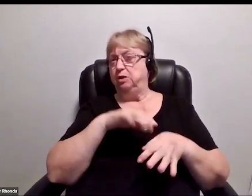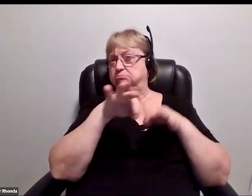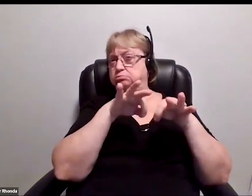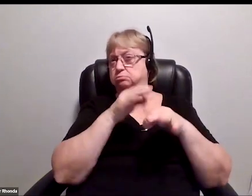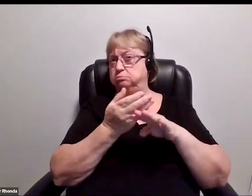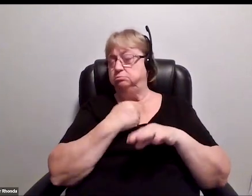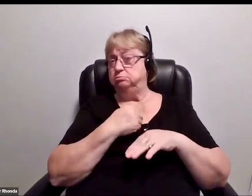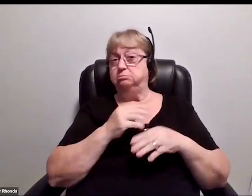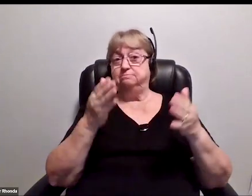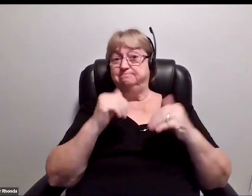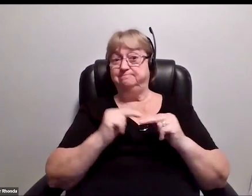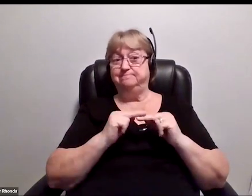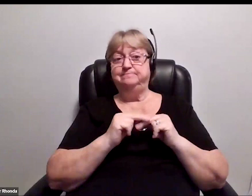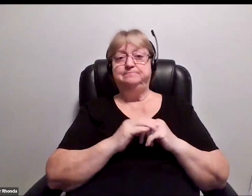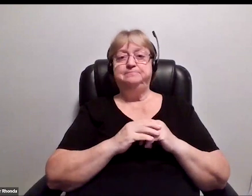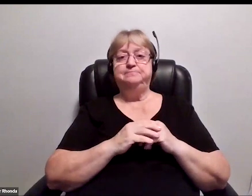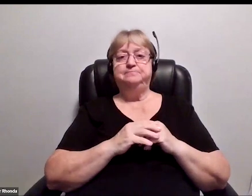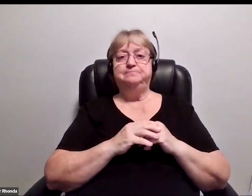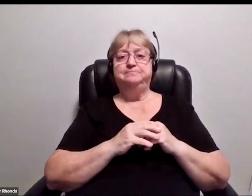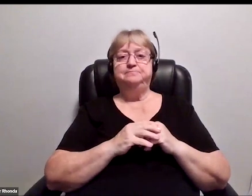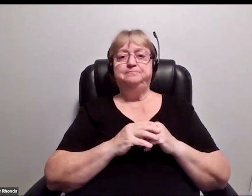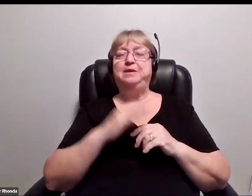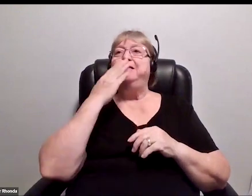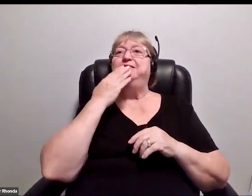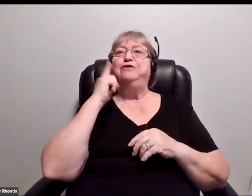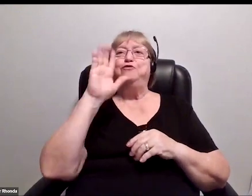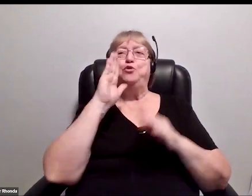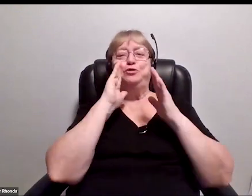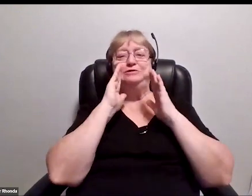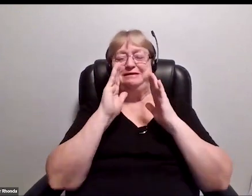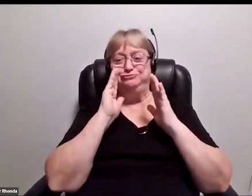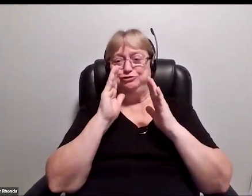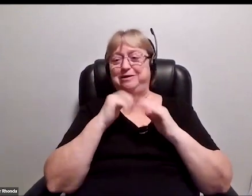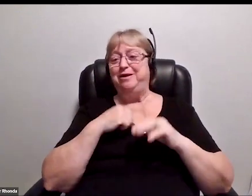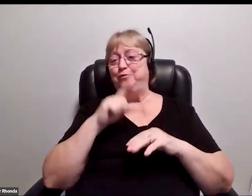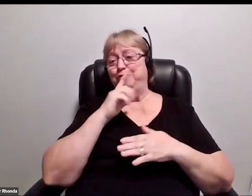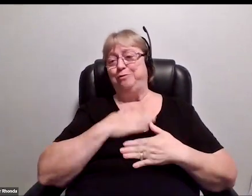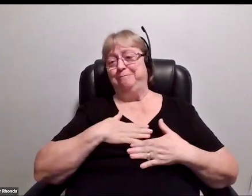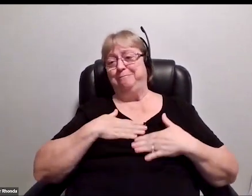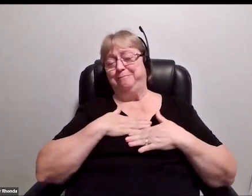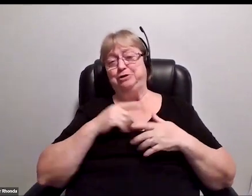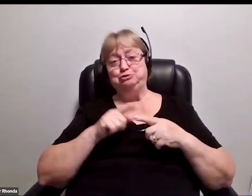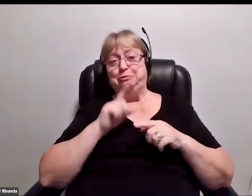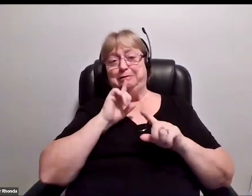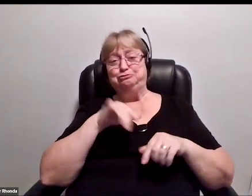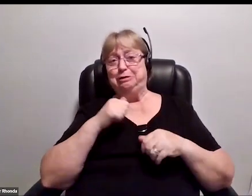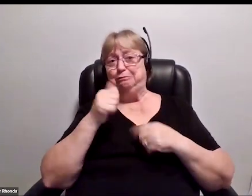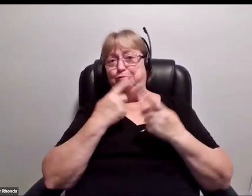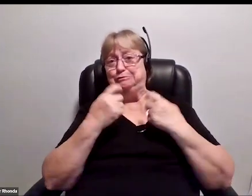Next slide. Thank you for your attention, and we are delighted to address any questions you may have.